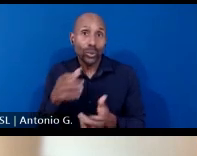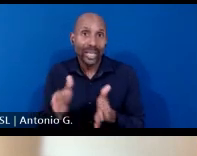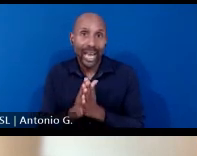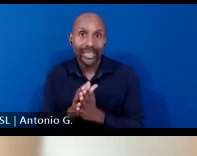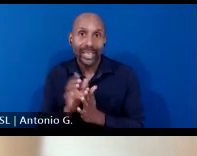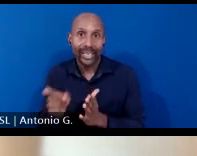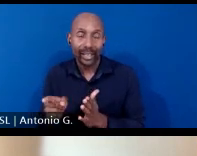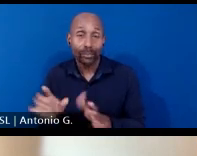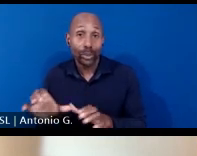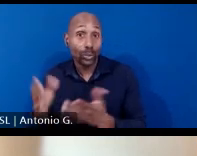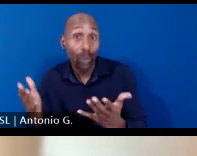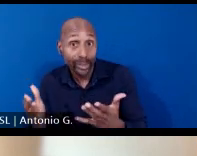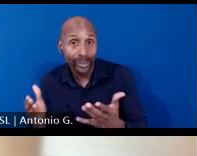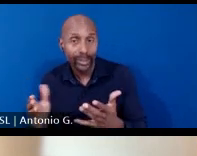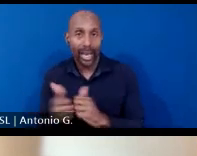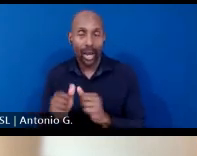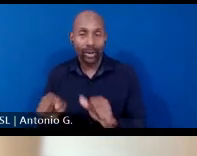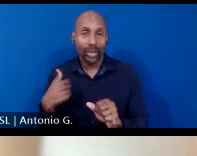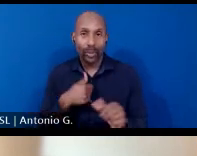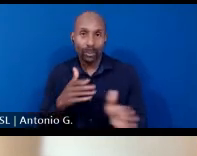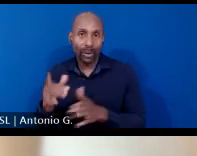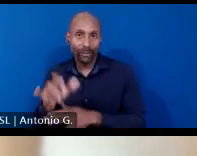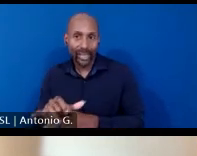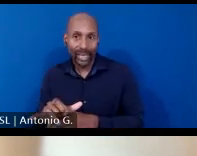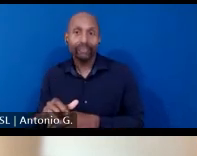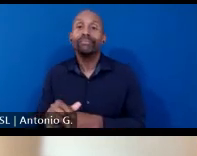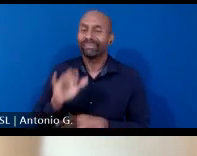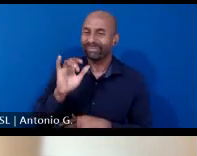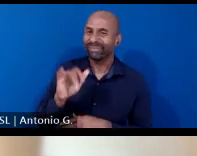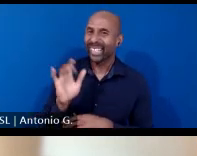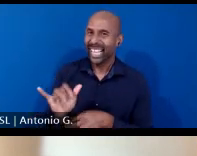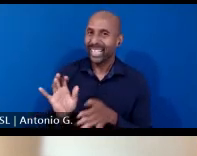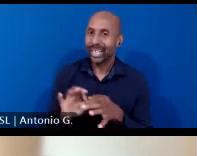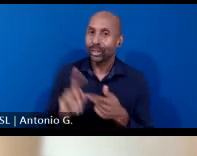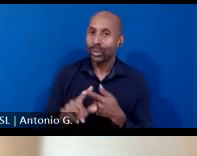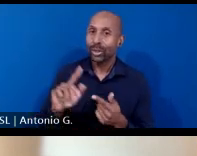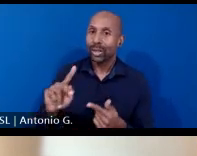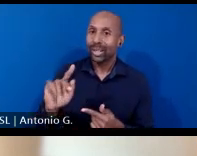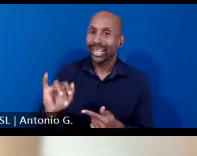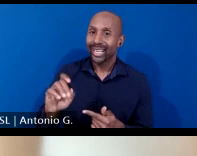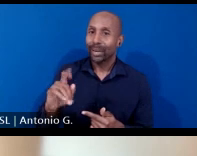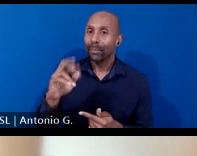There's really multiple layers. And I think in this session, you know, we are hearing a lot of